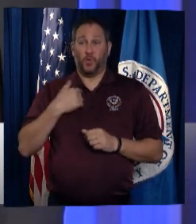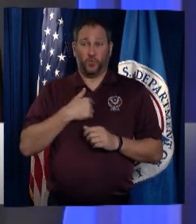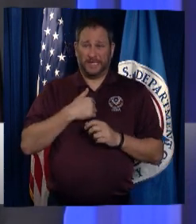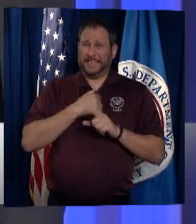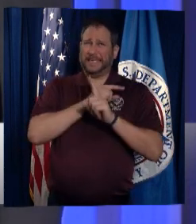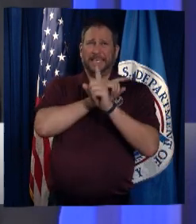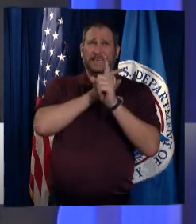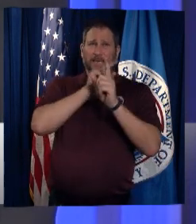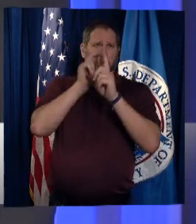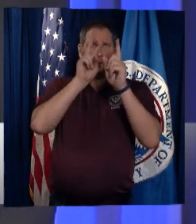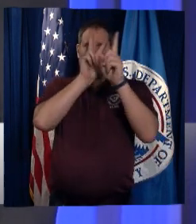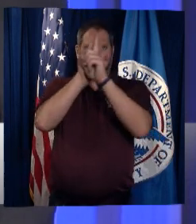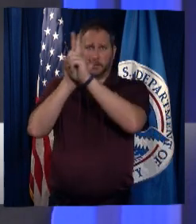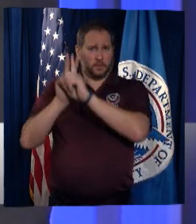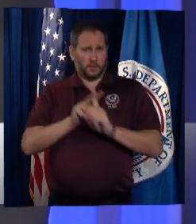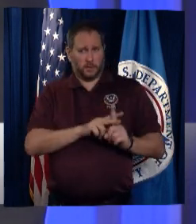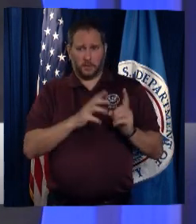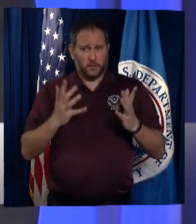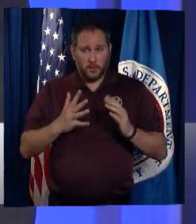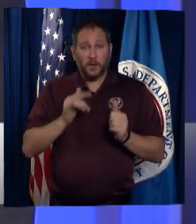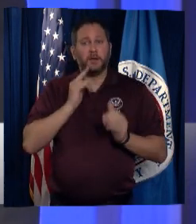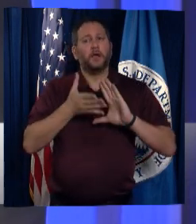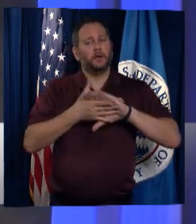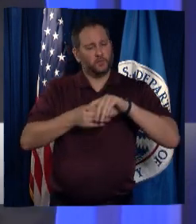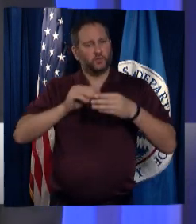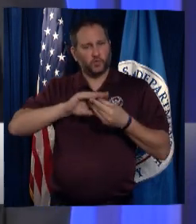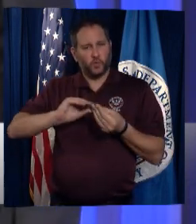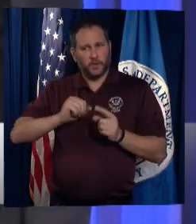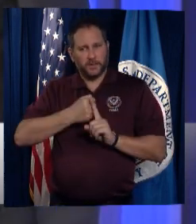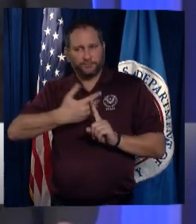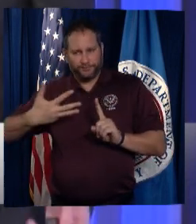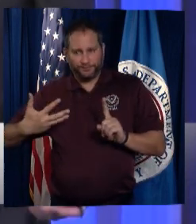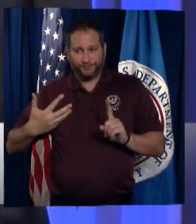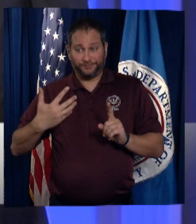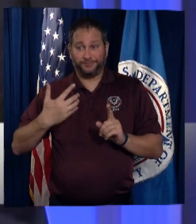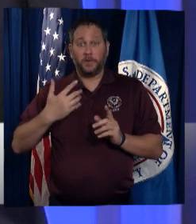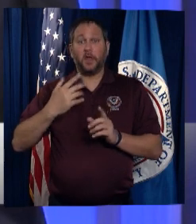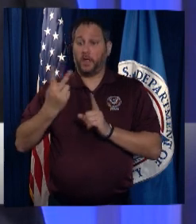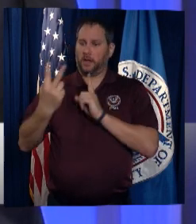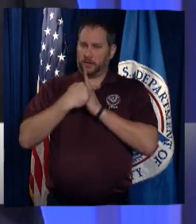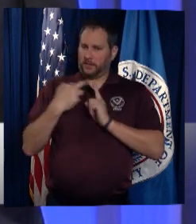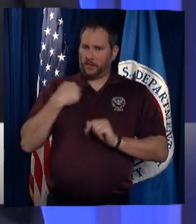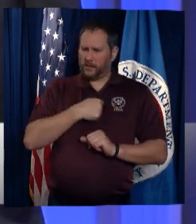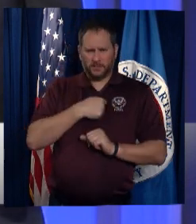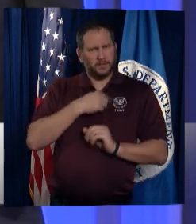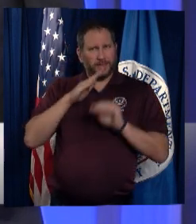stars. In this metaphor, you and I are stars. Our communities are constellations.